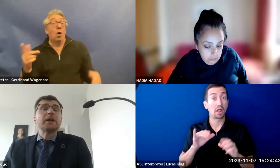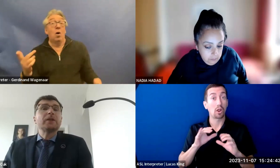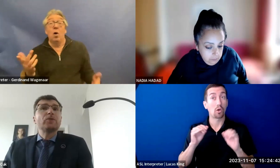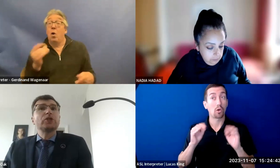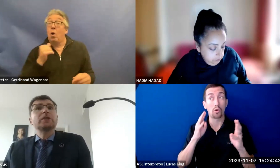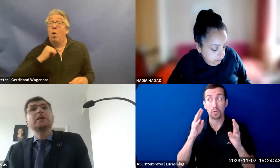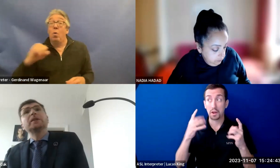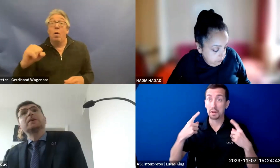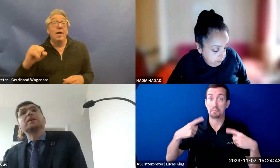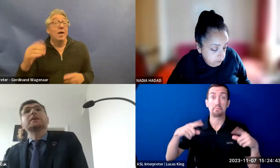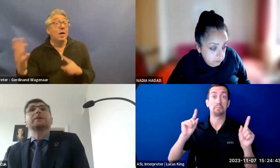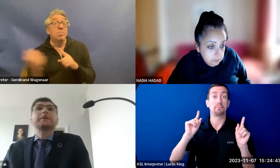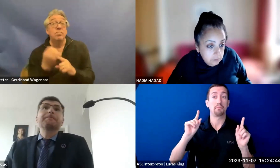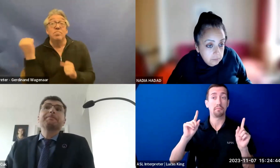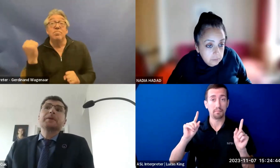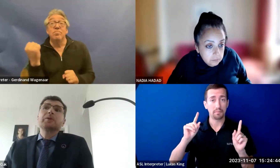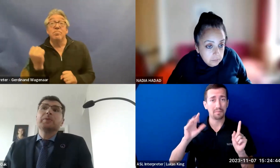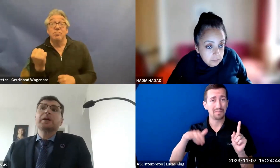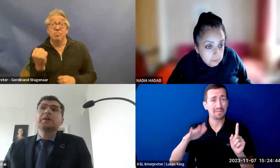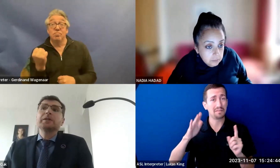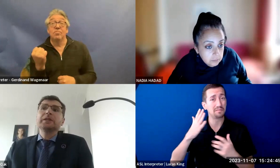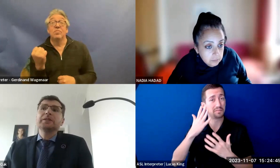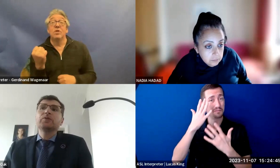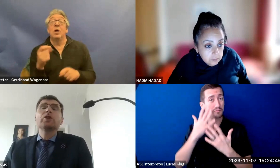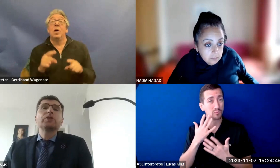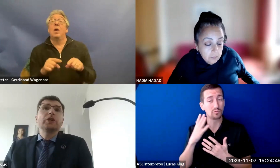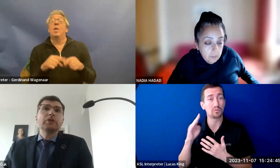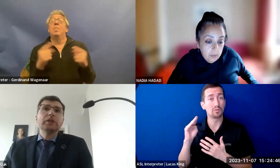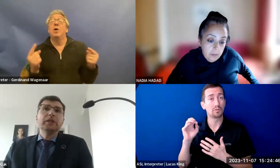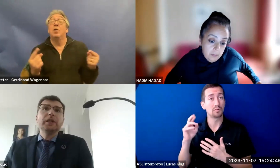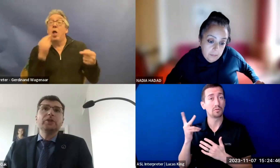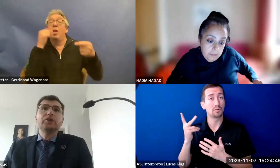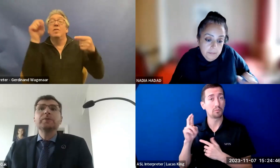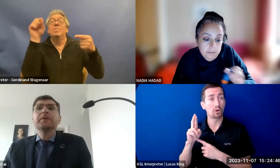Unfortunately, a marker is voluntary in nature